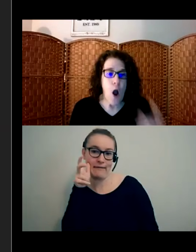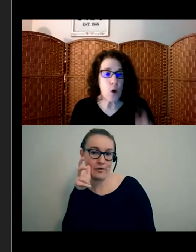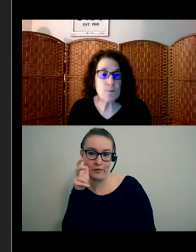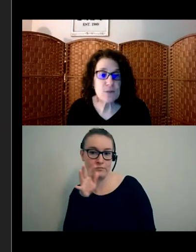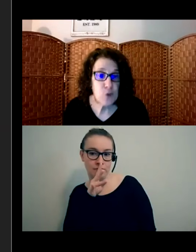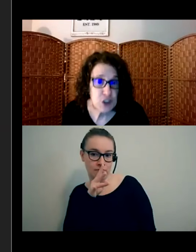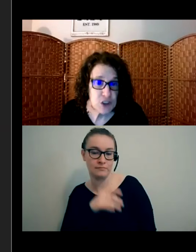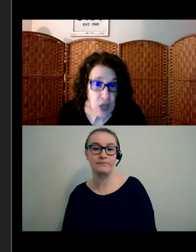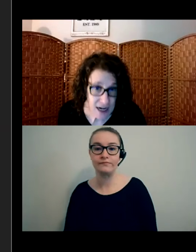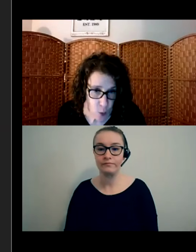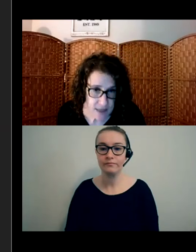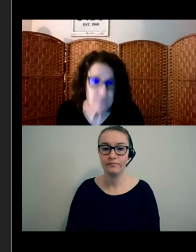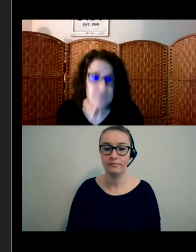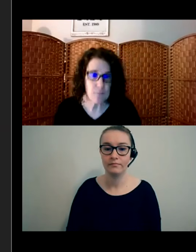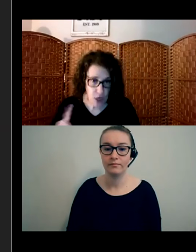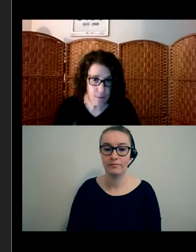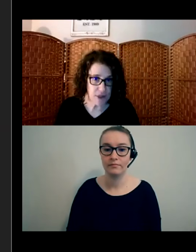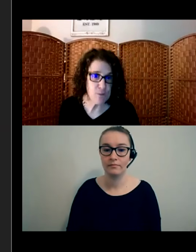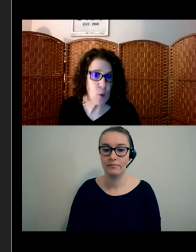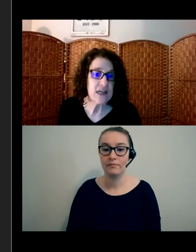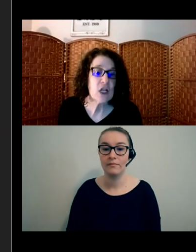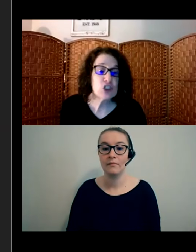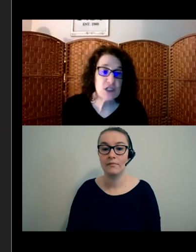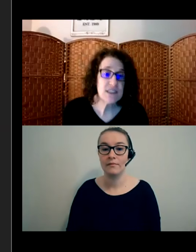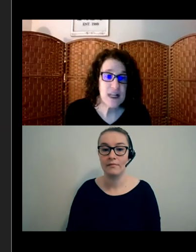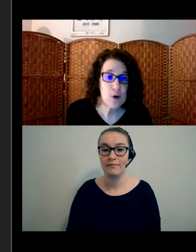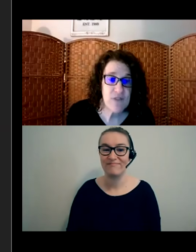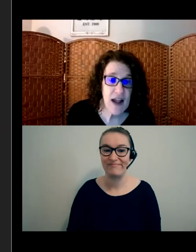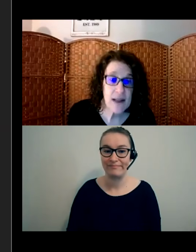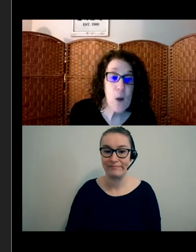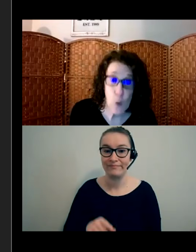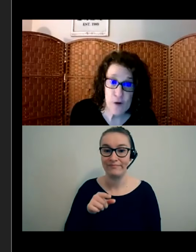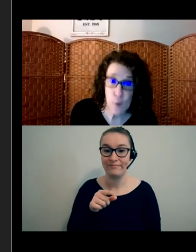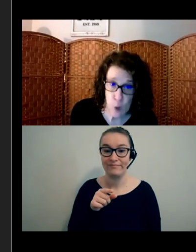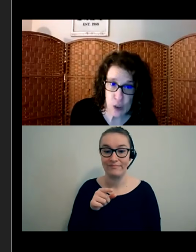Oh, Patricia Chadwick brought up a good point. "Just to clarify about word-for-word,